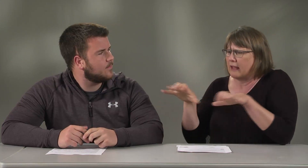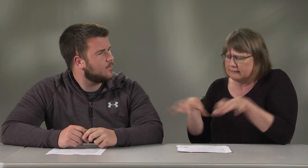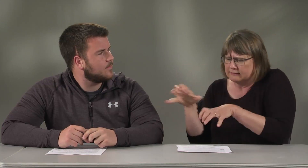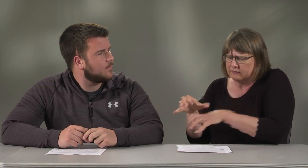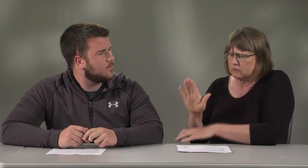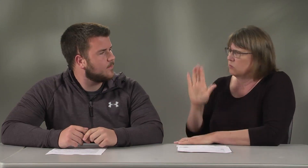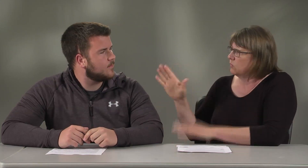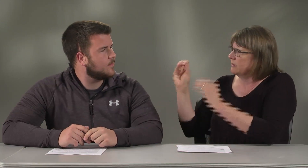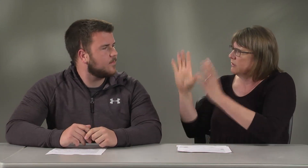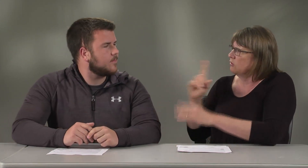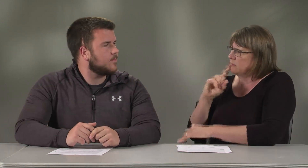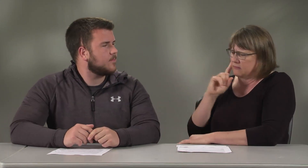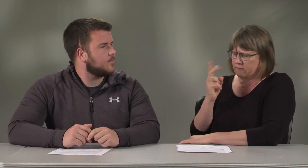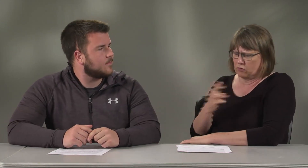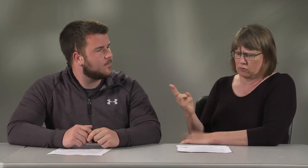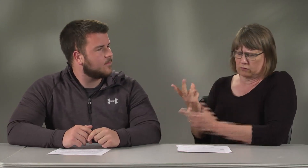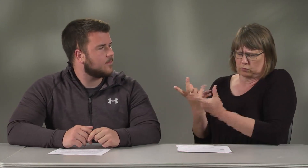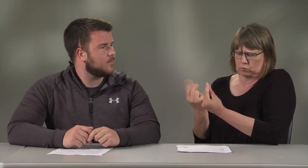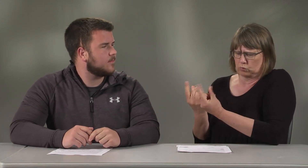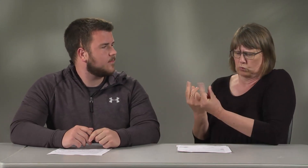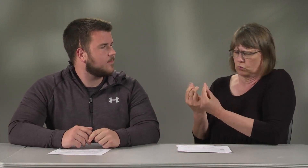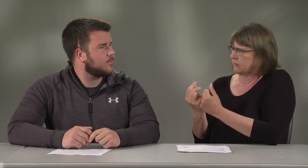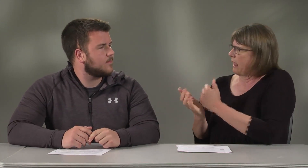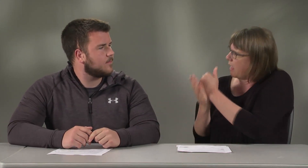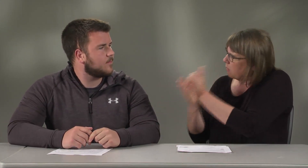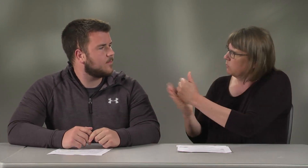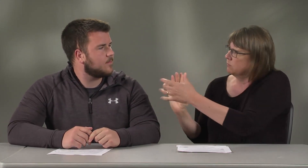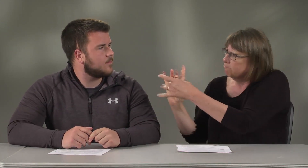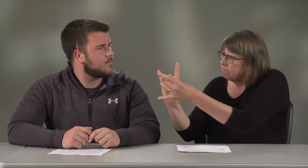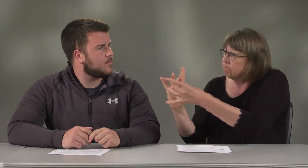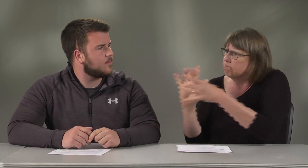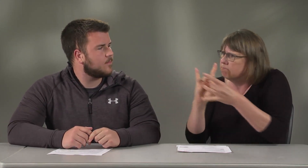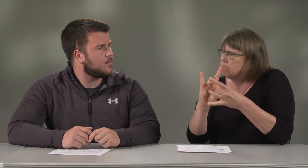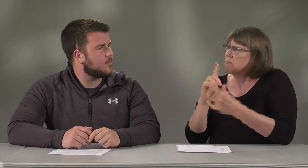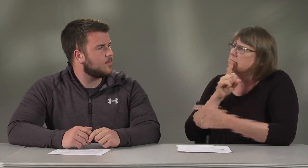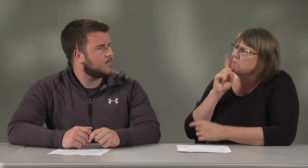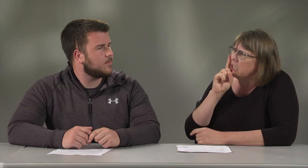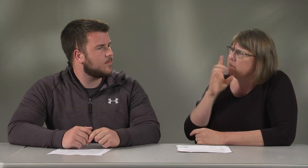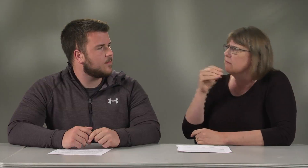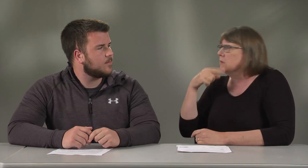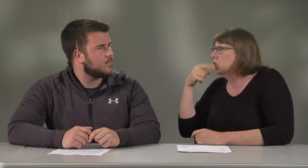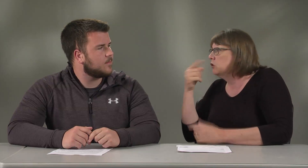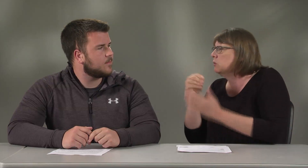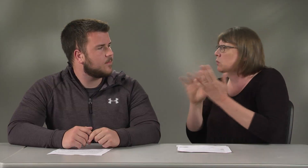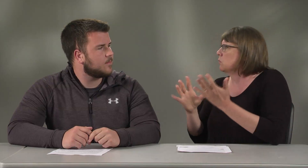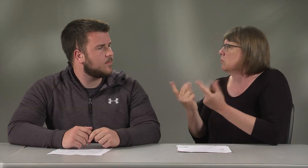What were some strategies or activities your teacher of the deaf and hard of hearing did that helped you connect with other students?